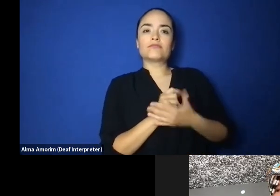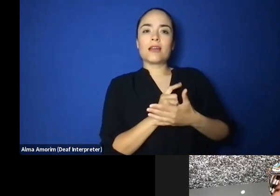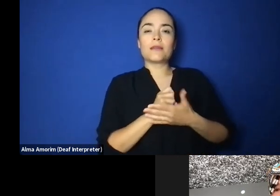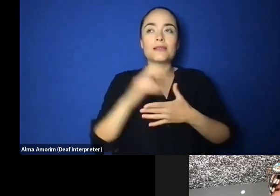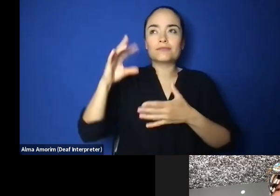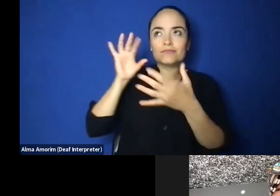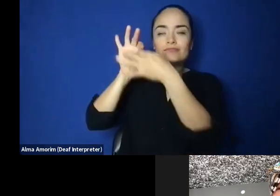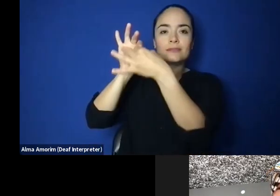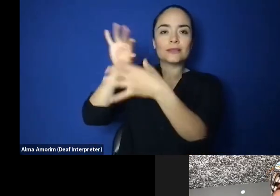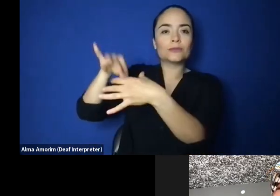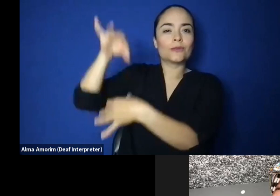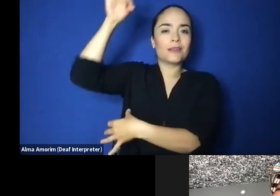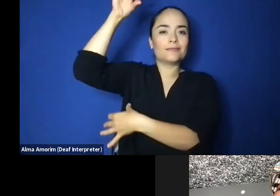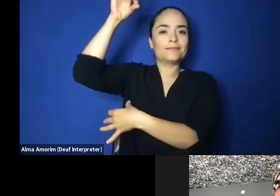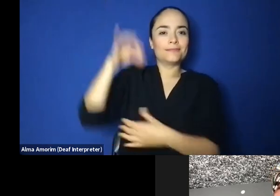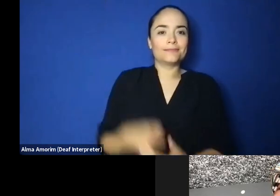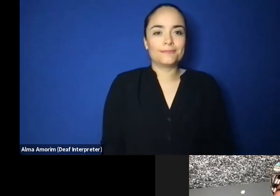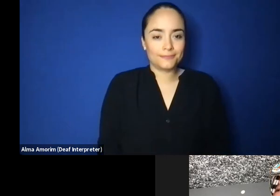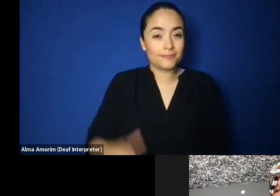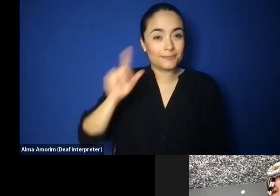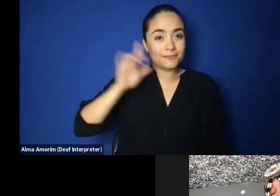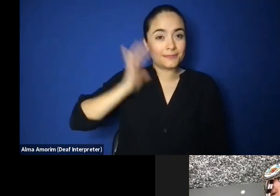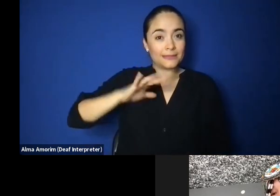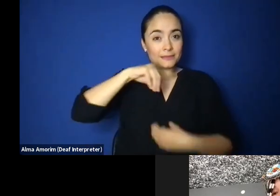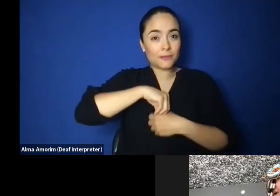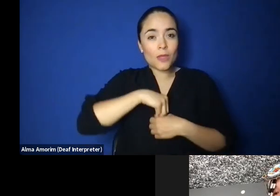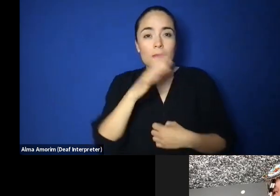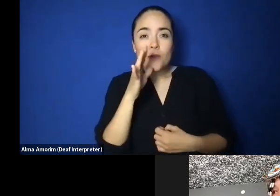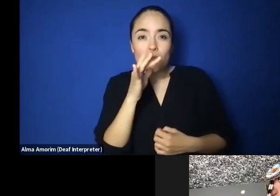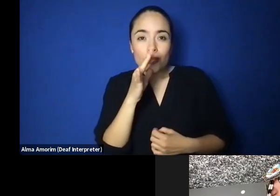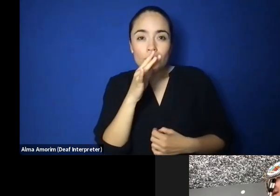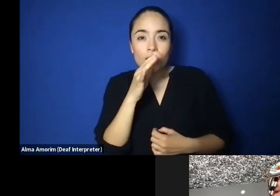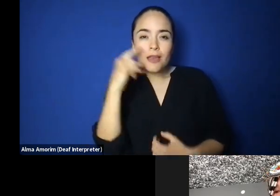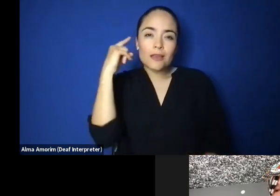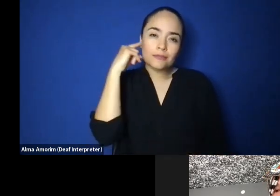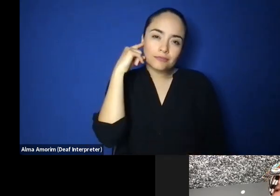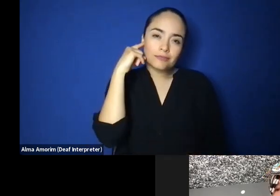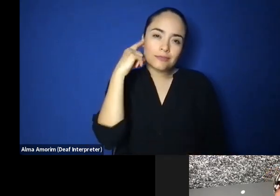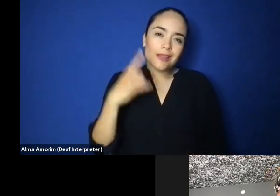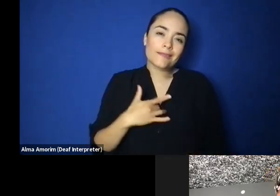know, we all heard that heartbeat, through to today when we're outside and living, and